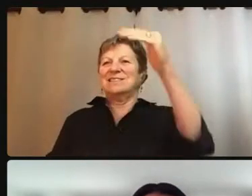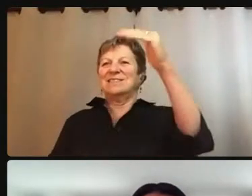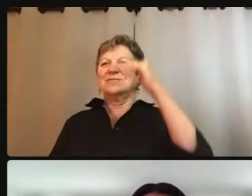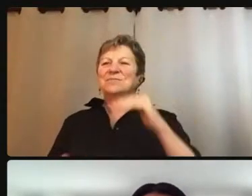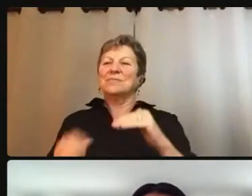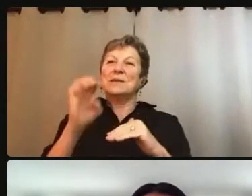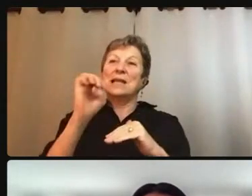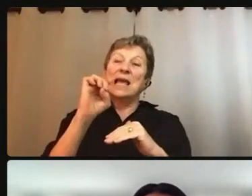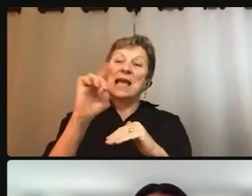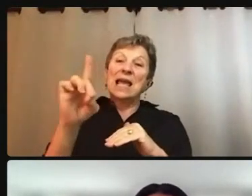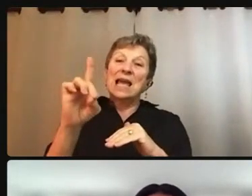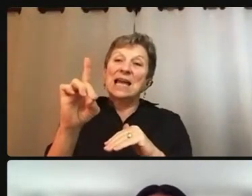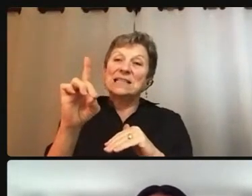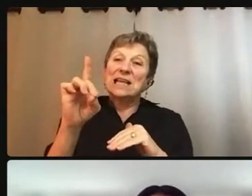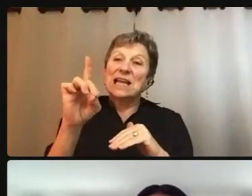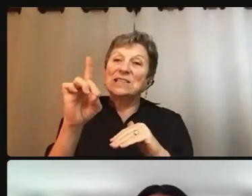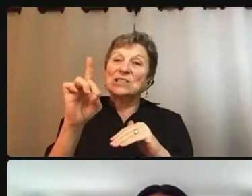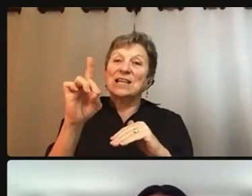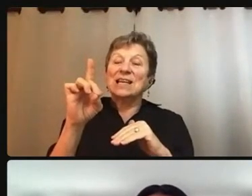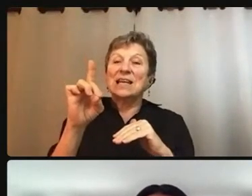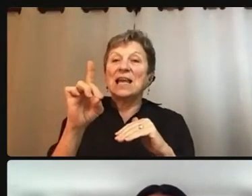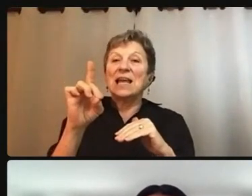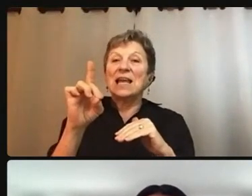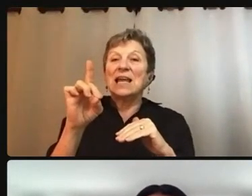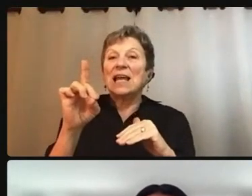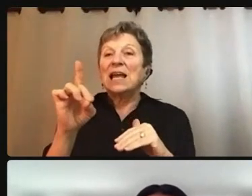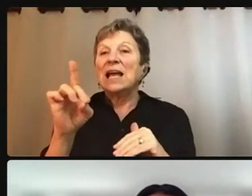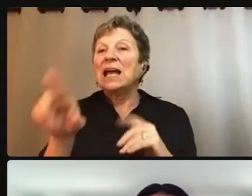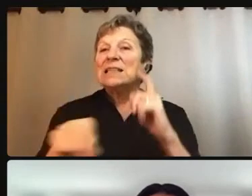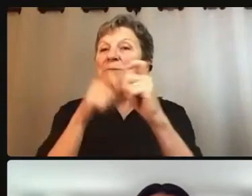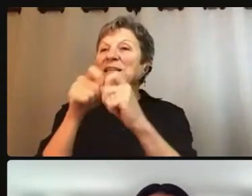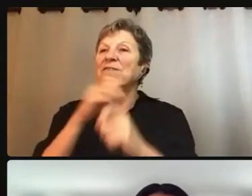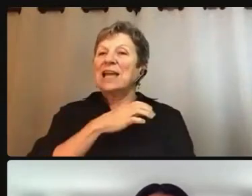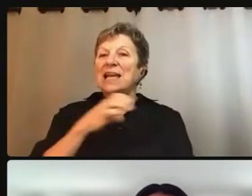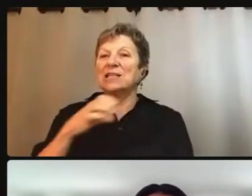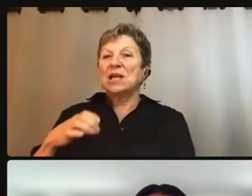HELPING THEM DEVELOP INTO